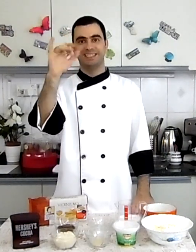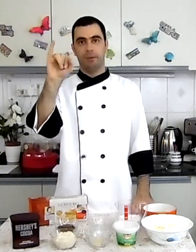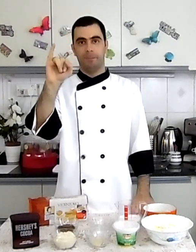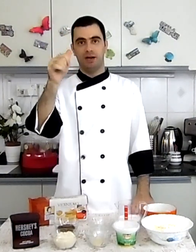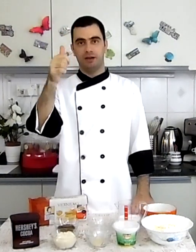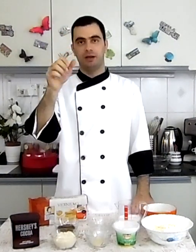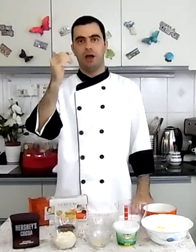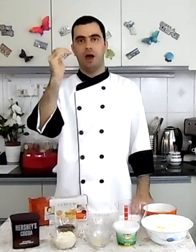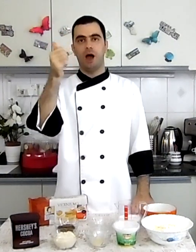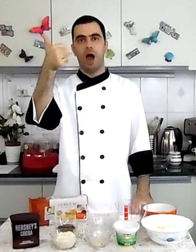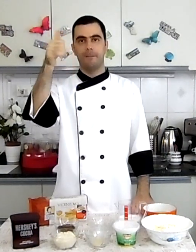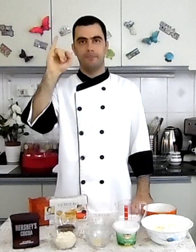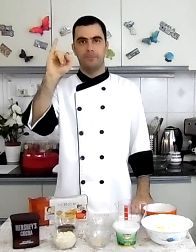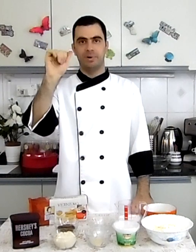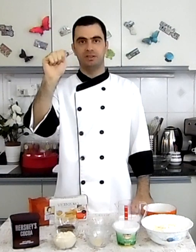Sour Cream ساور كريم - كريمة حامضة